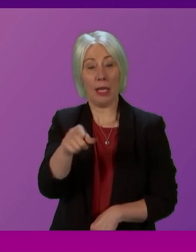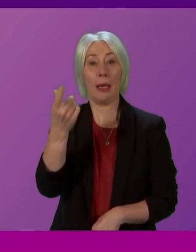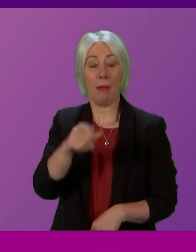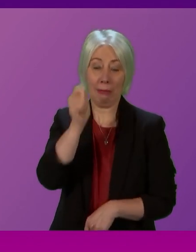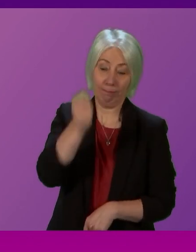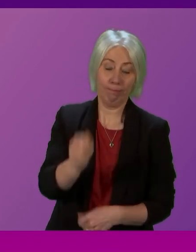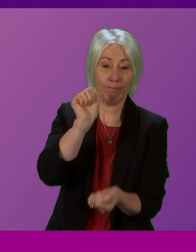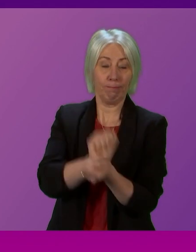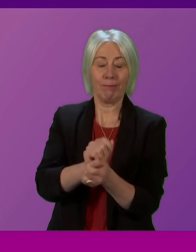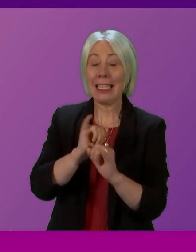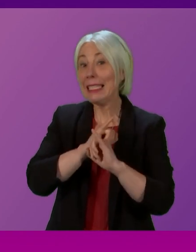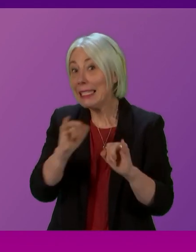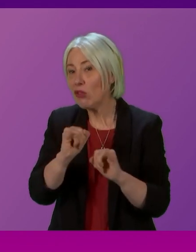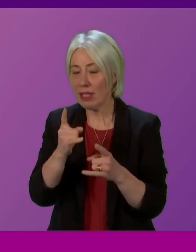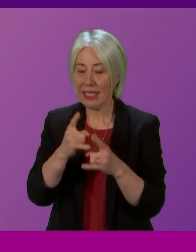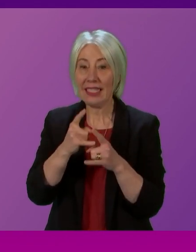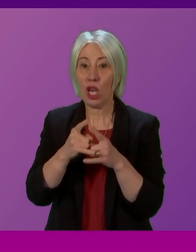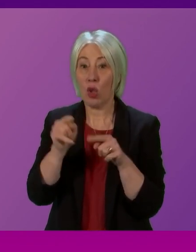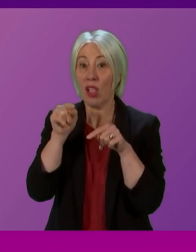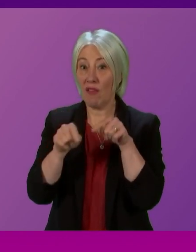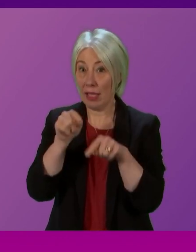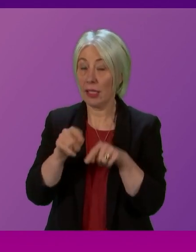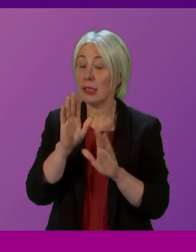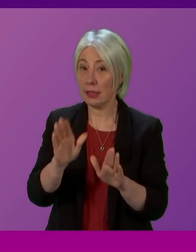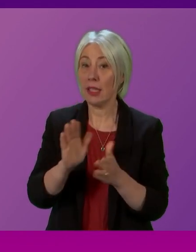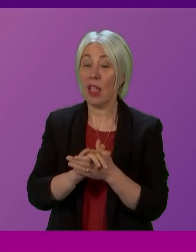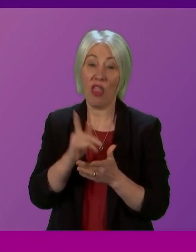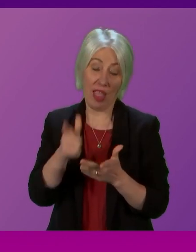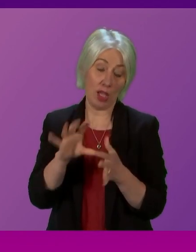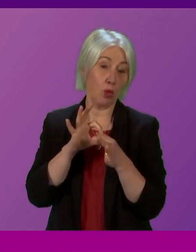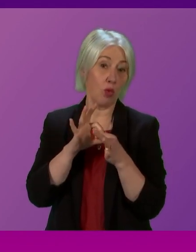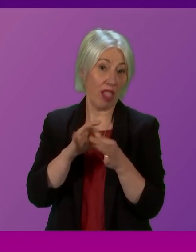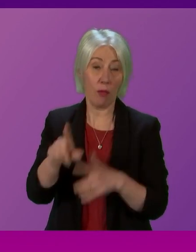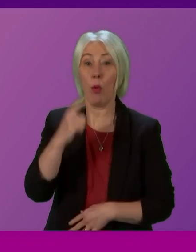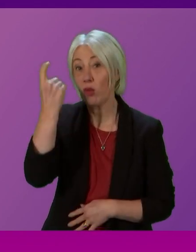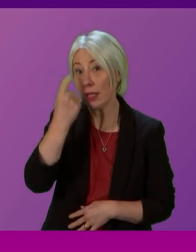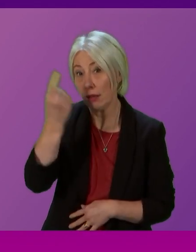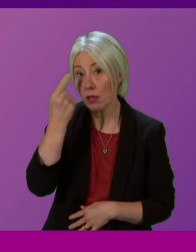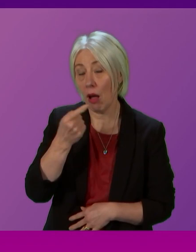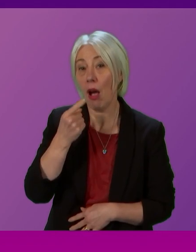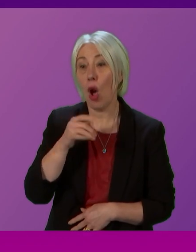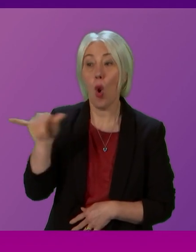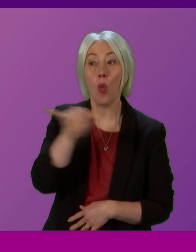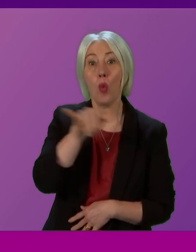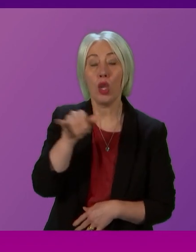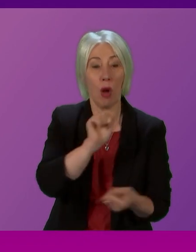of serious sex offences, and that is the relevant consideration in terms of which prison they